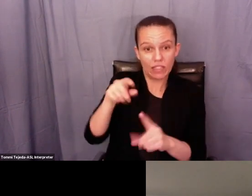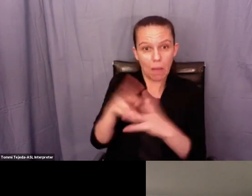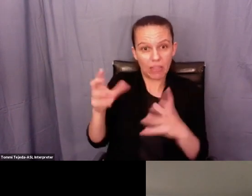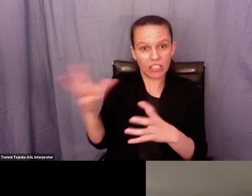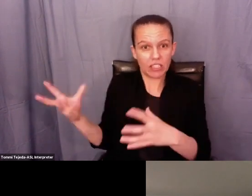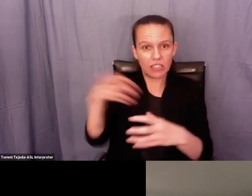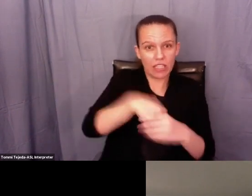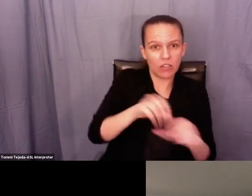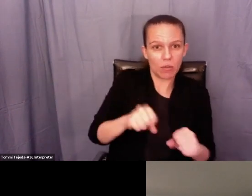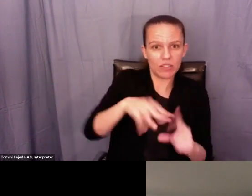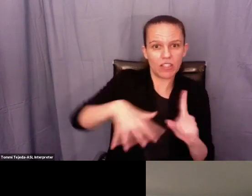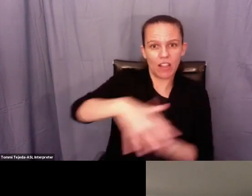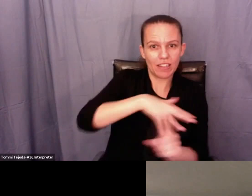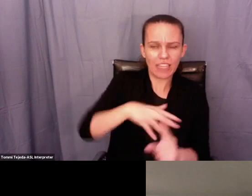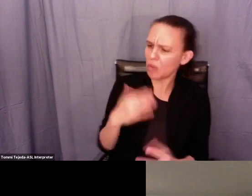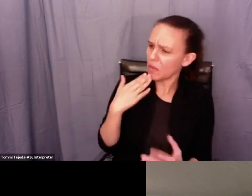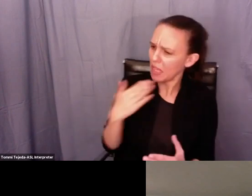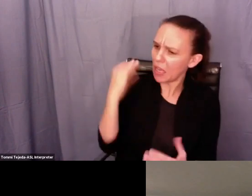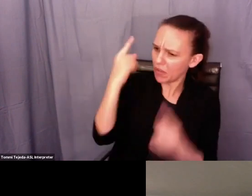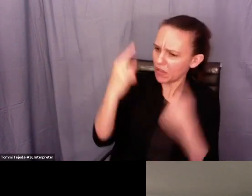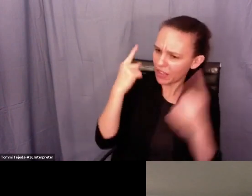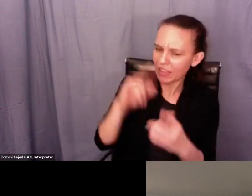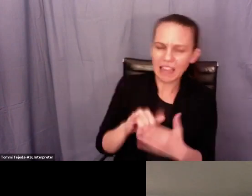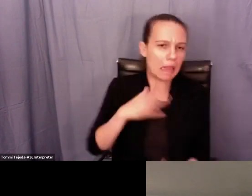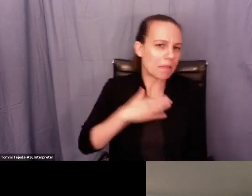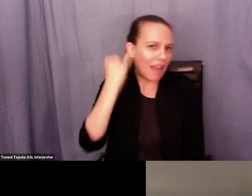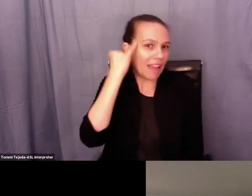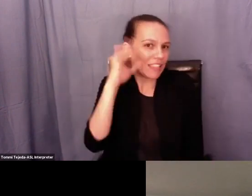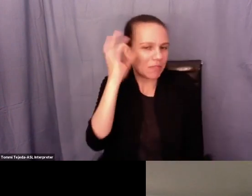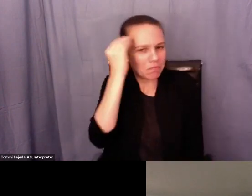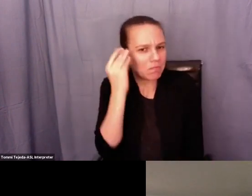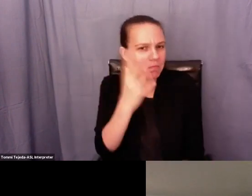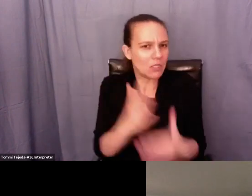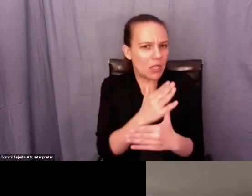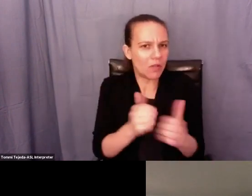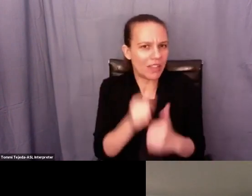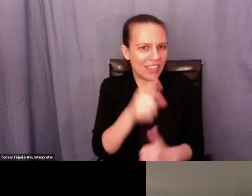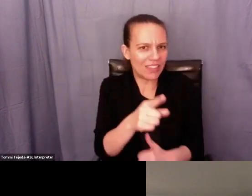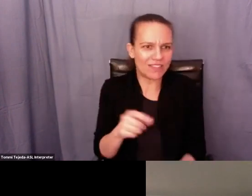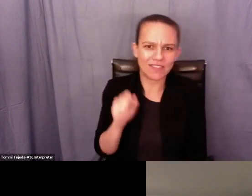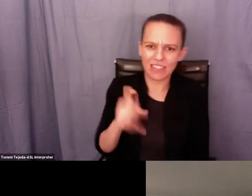It is my idea just to tell you and to share with you. Sorry Alex.